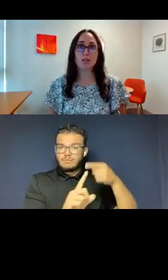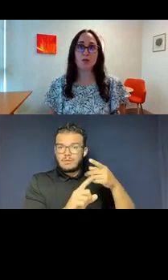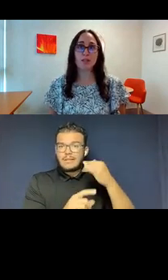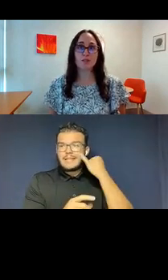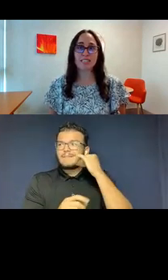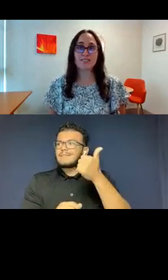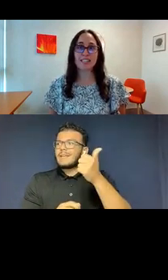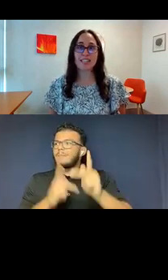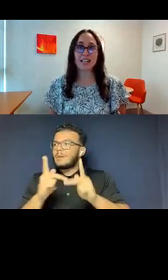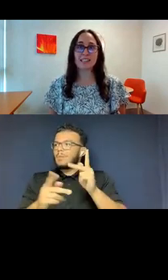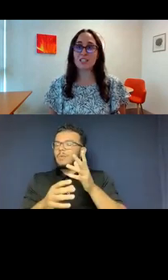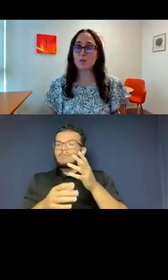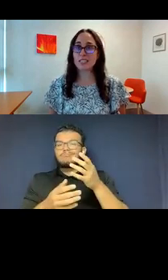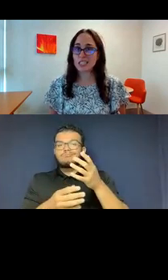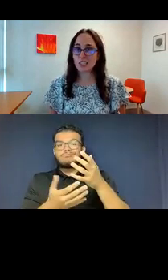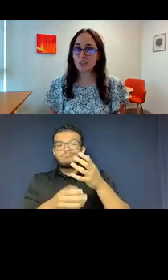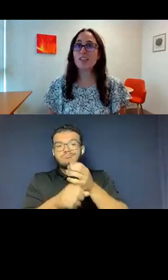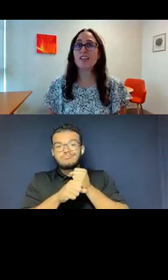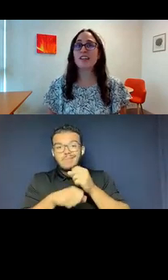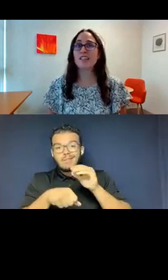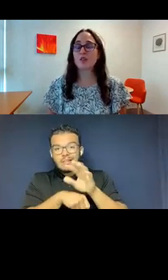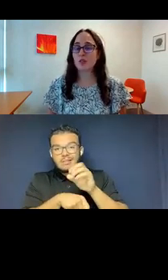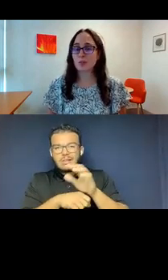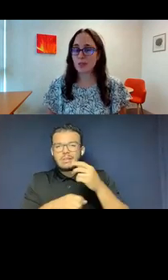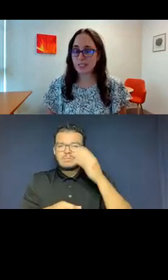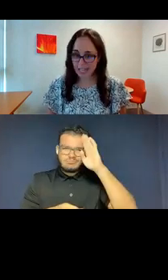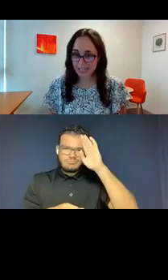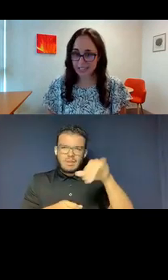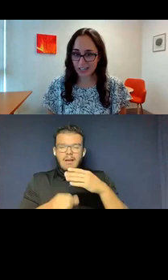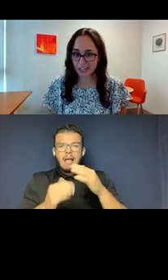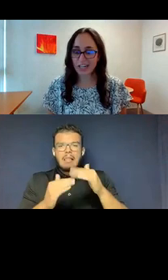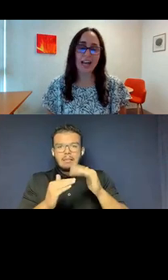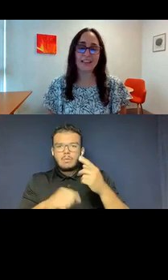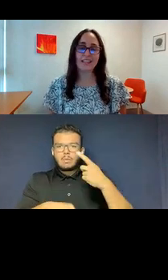you would know they received it at least once each. So you could put 10 in there.